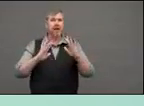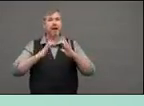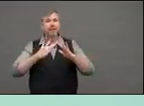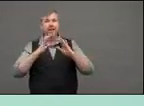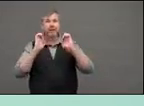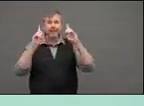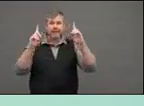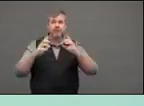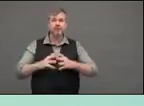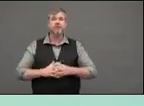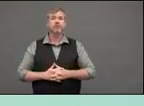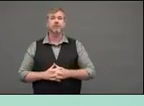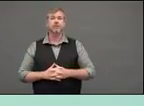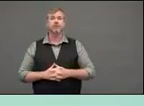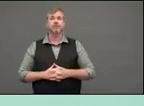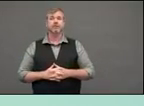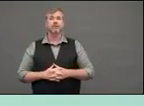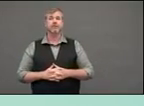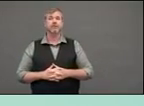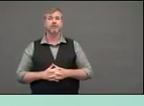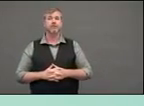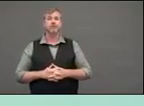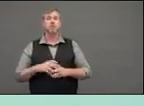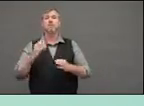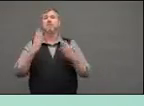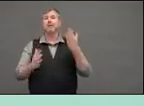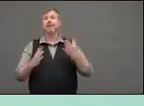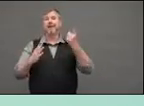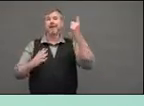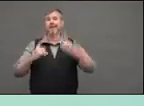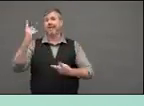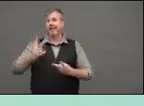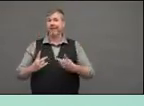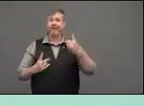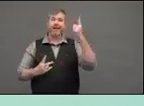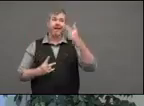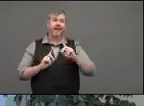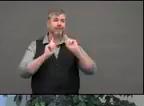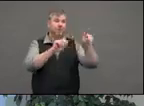maybe a hybrid style so that has definitely changed so how